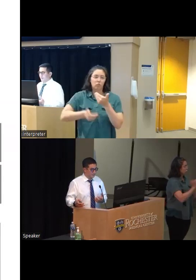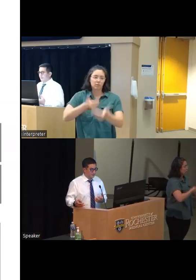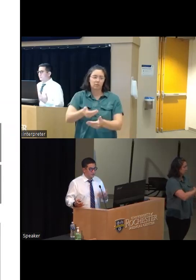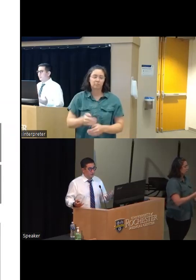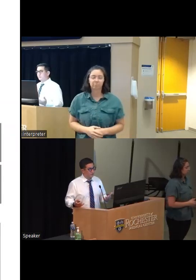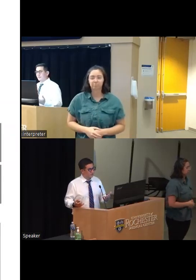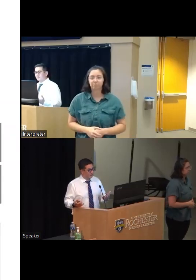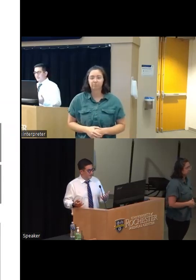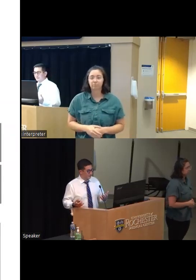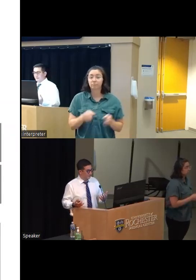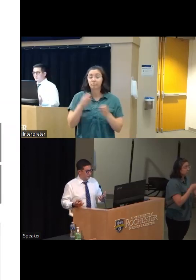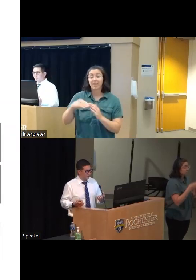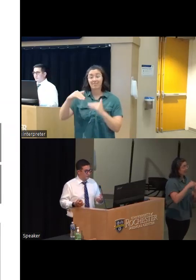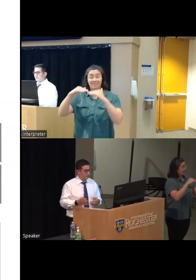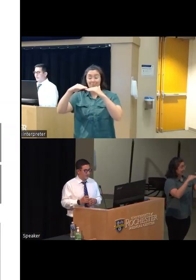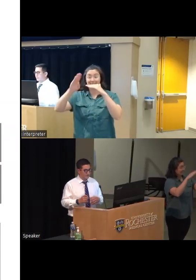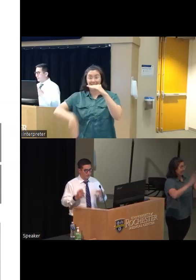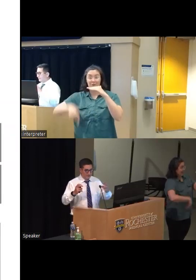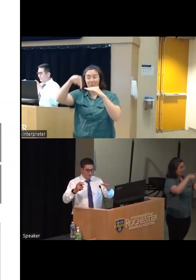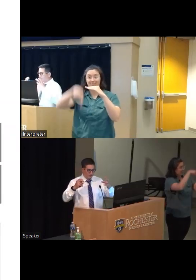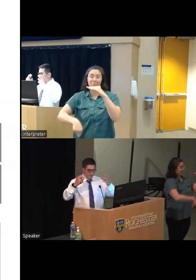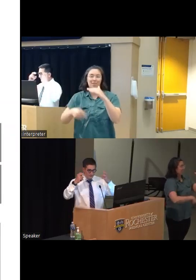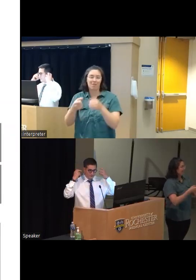but there's also top-down effects when you think about you know that information that